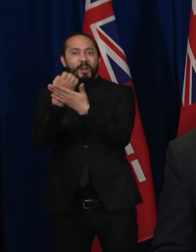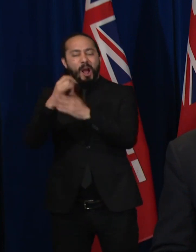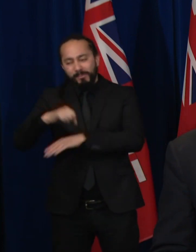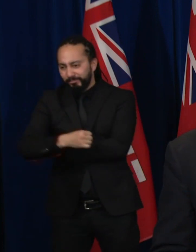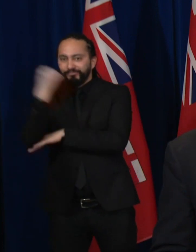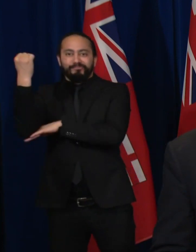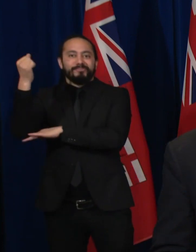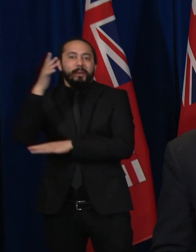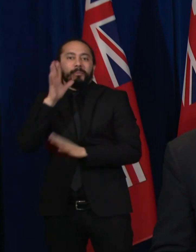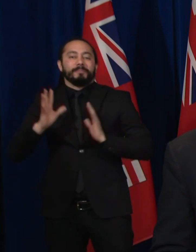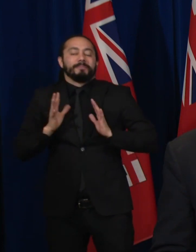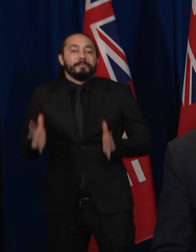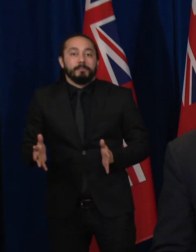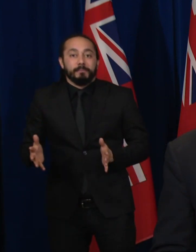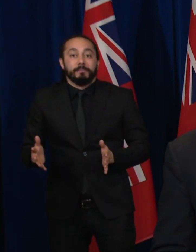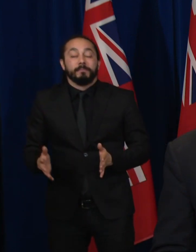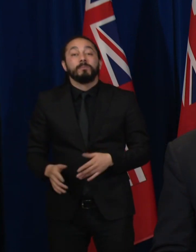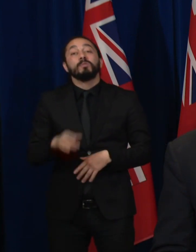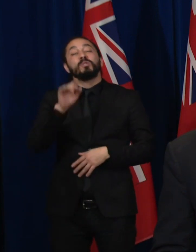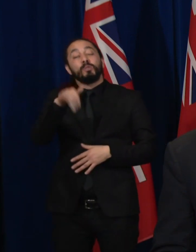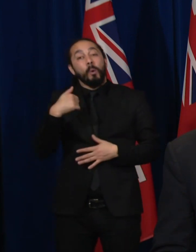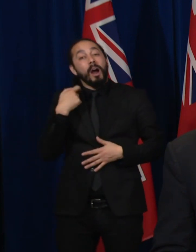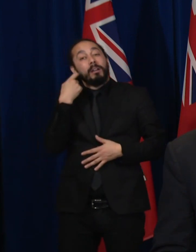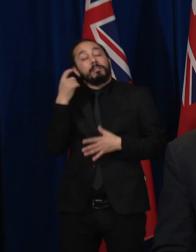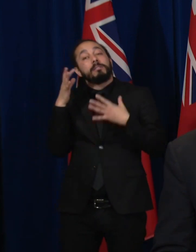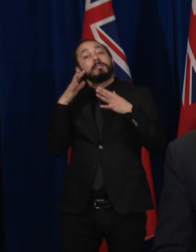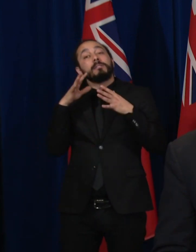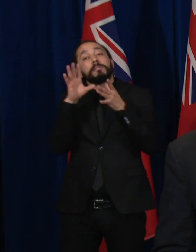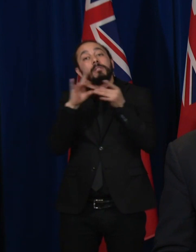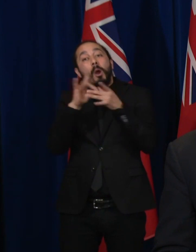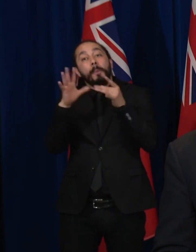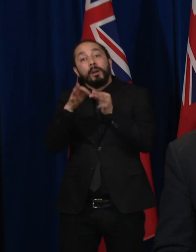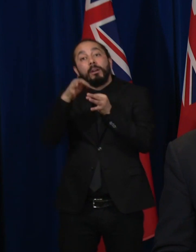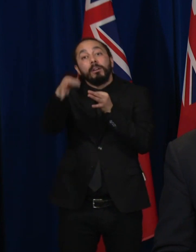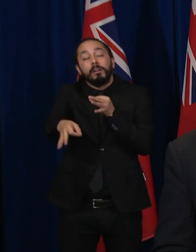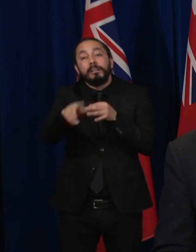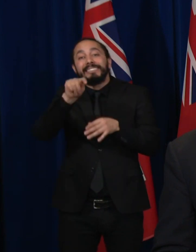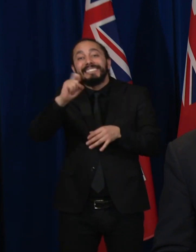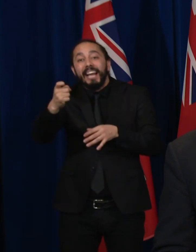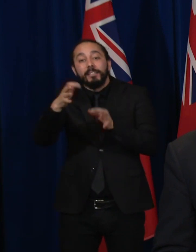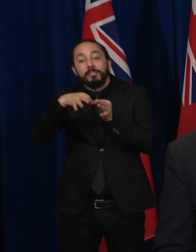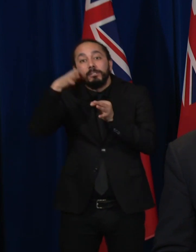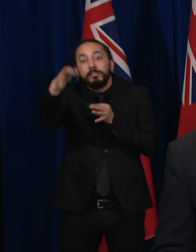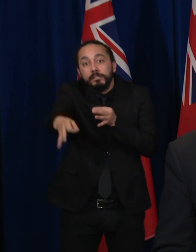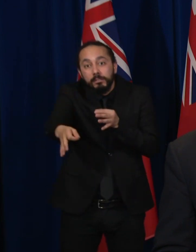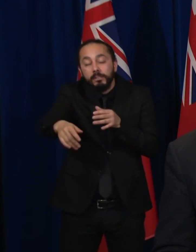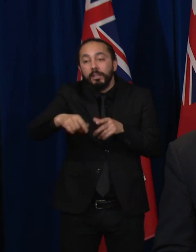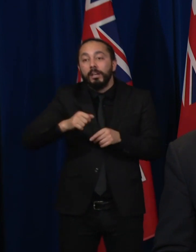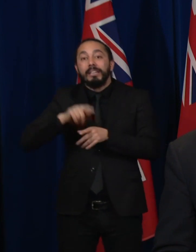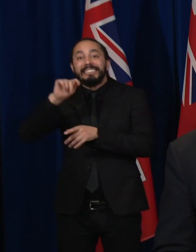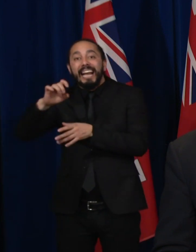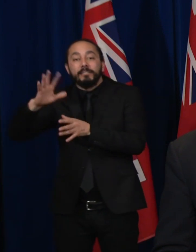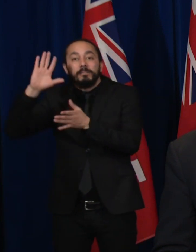that's why the deferrals we talked about today, the $10 billion worth of deferrals, the tax reduction we talked about, the